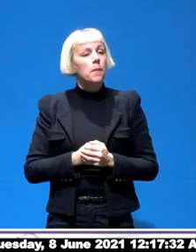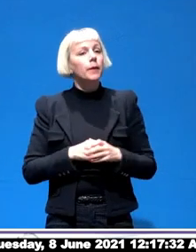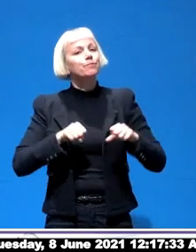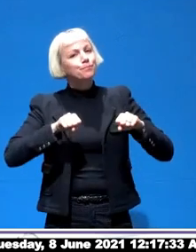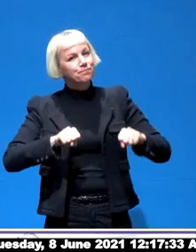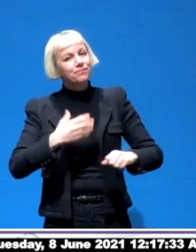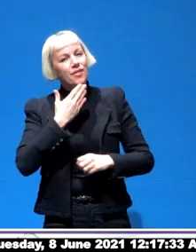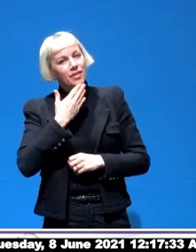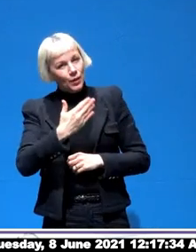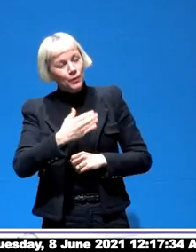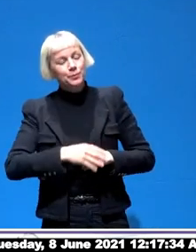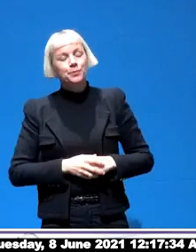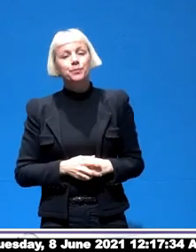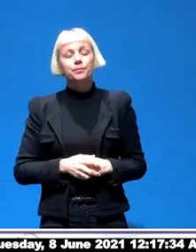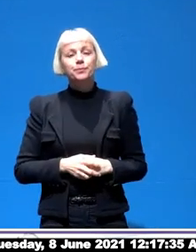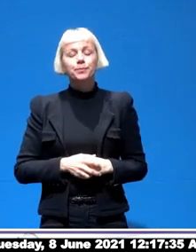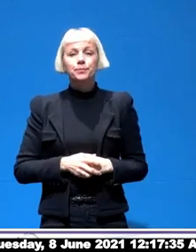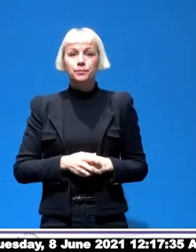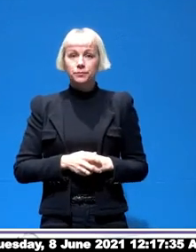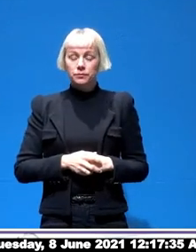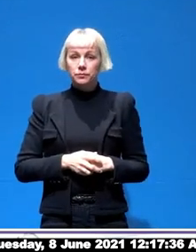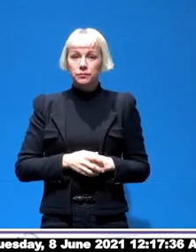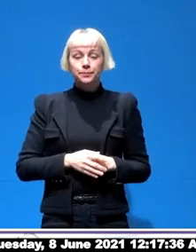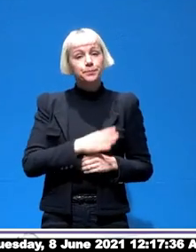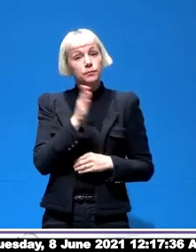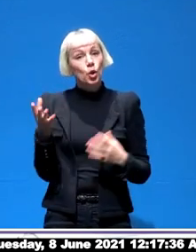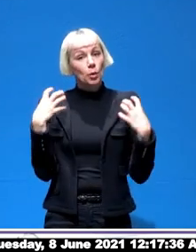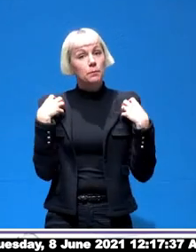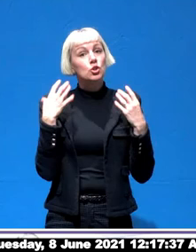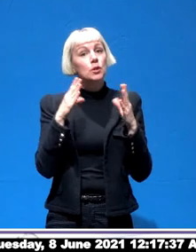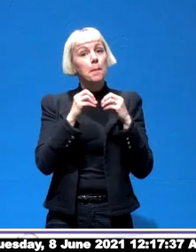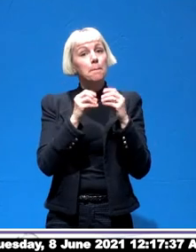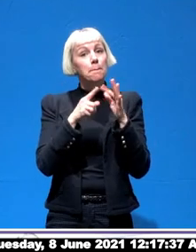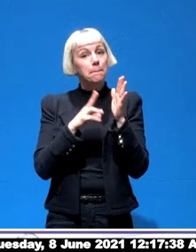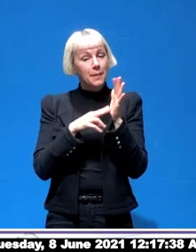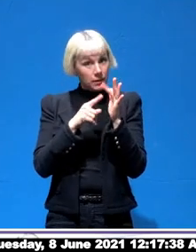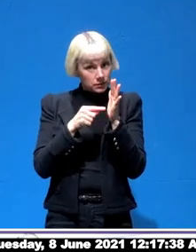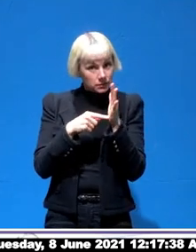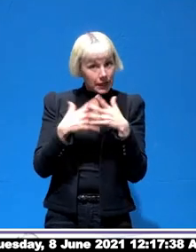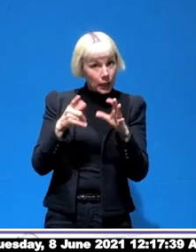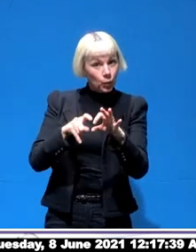Ms Rogers, I'll just ask, first, Commissioner Bennett whether she has any questions to put to you.